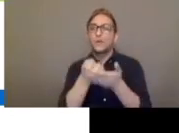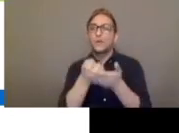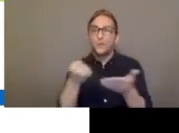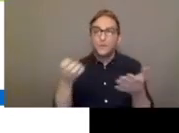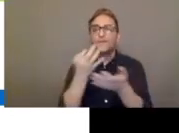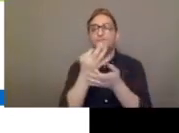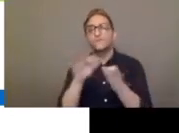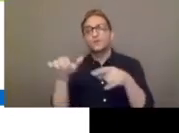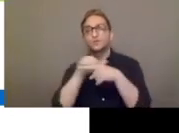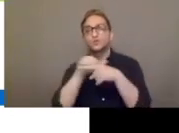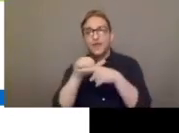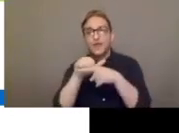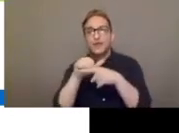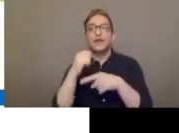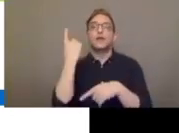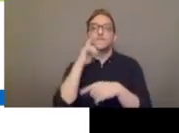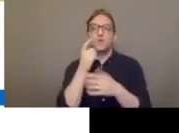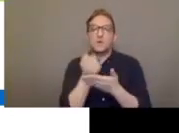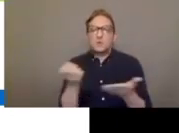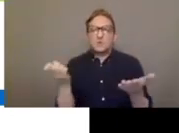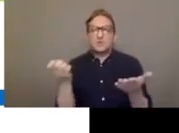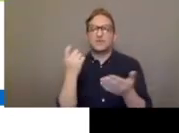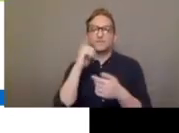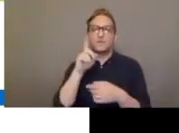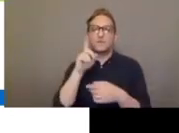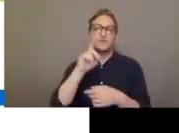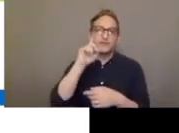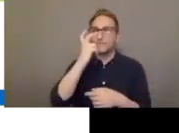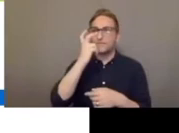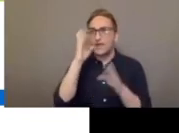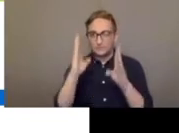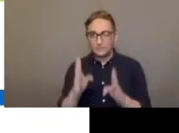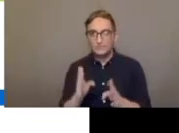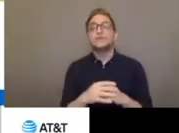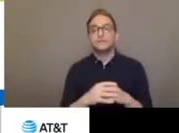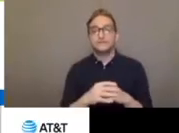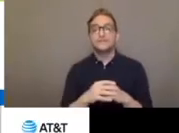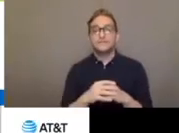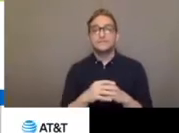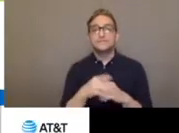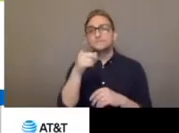training, that's the website there. Icanconnect.